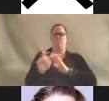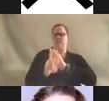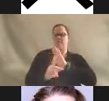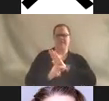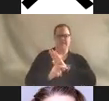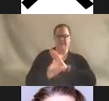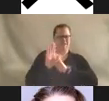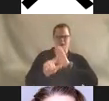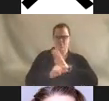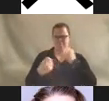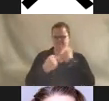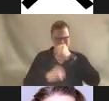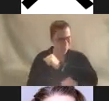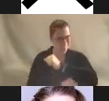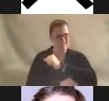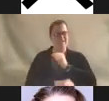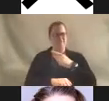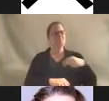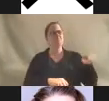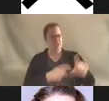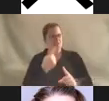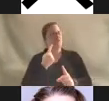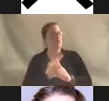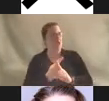And they were right, I didn't know what policy was.